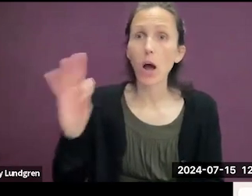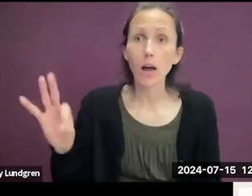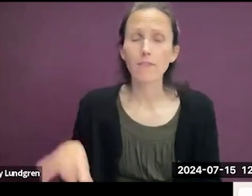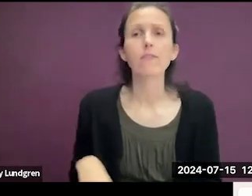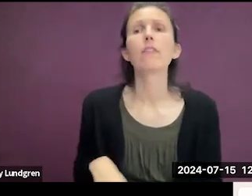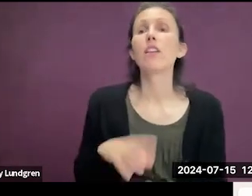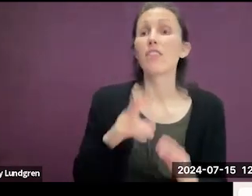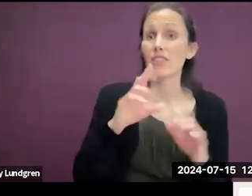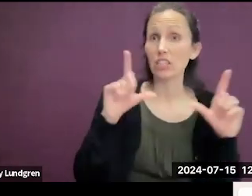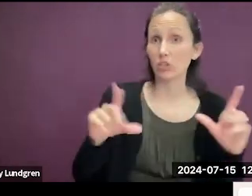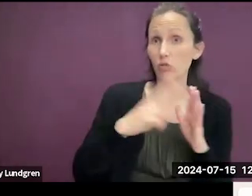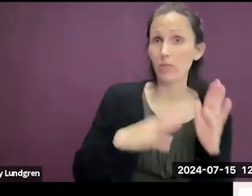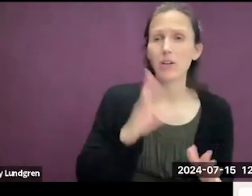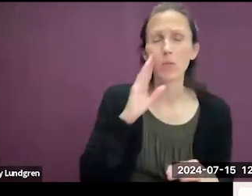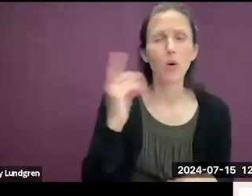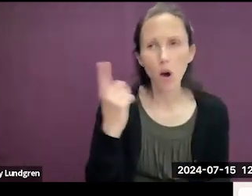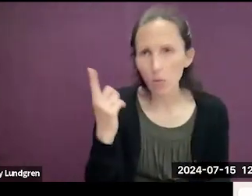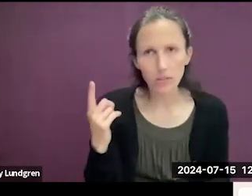and then whatever you've used of your alt-text.